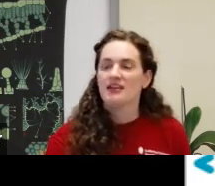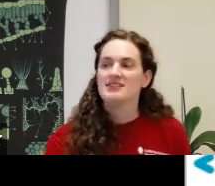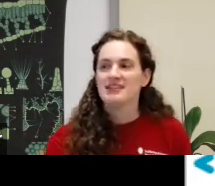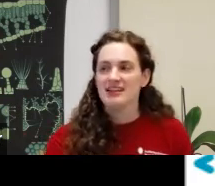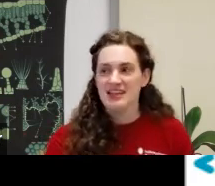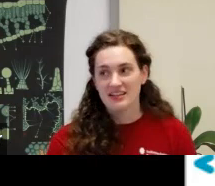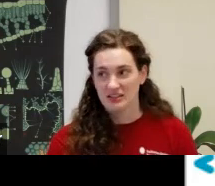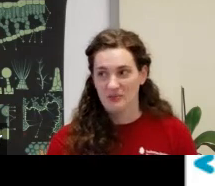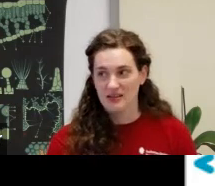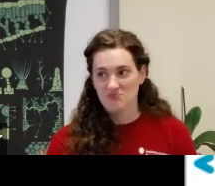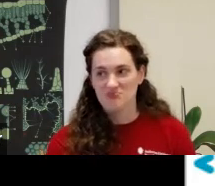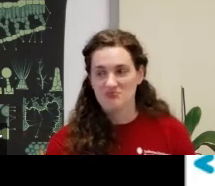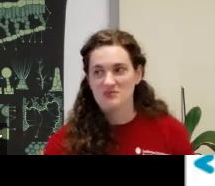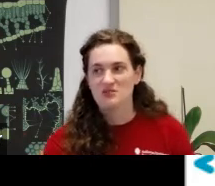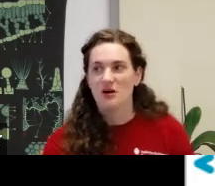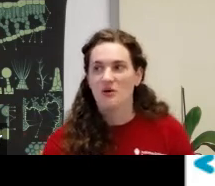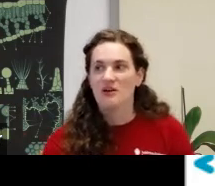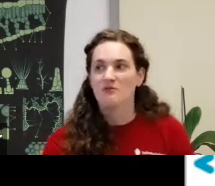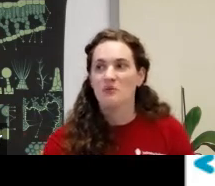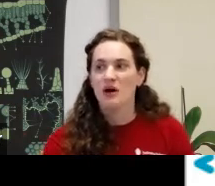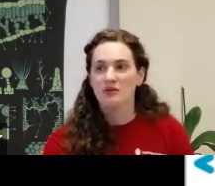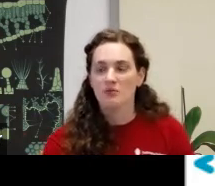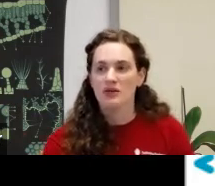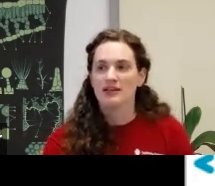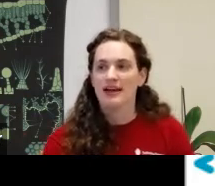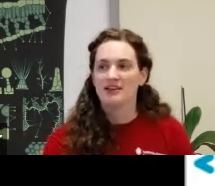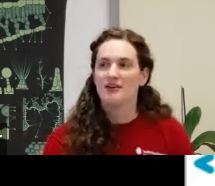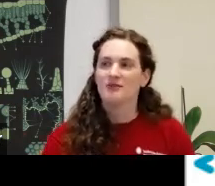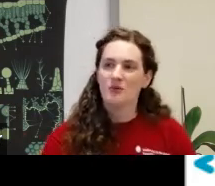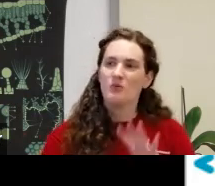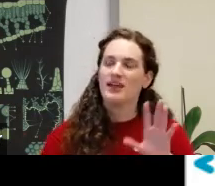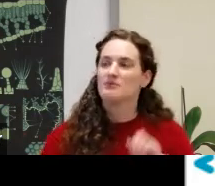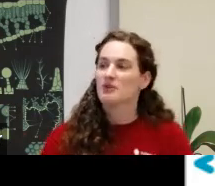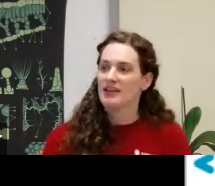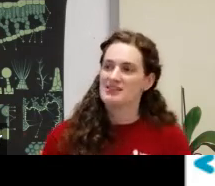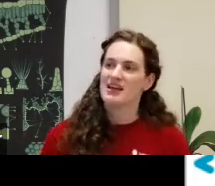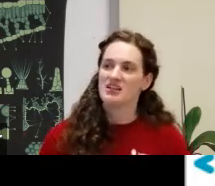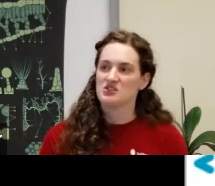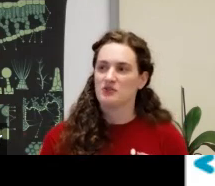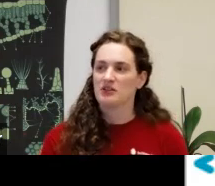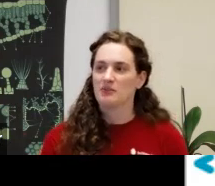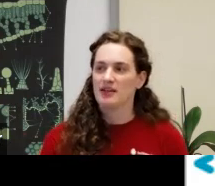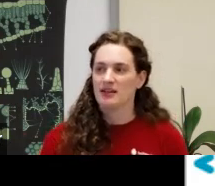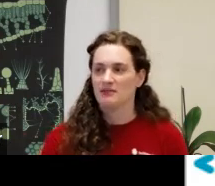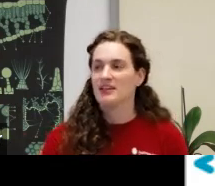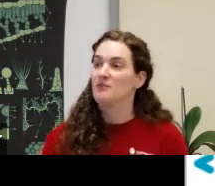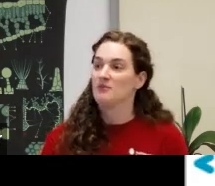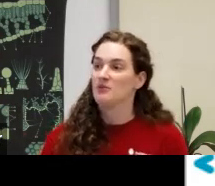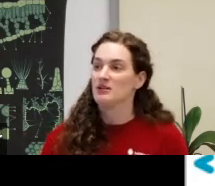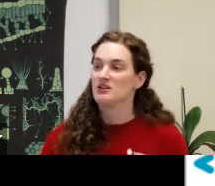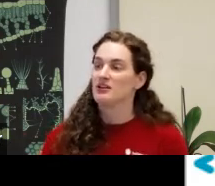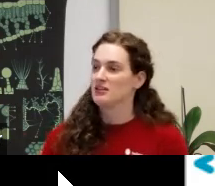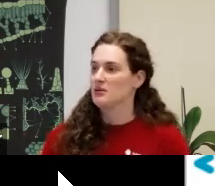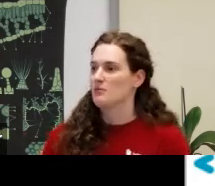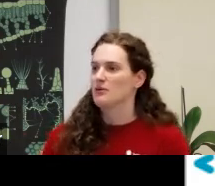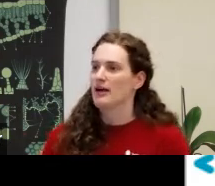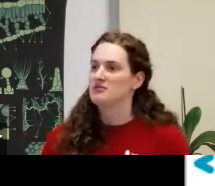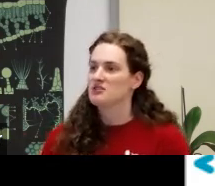Emily Borger: Now this is going to take a little bit. So if we want, we can kind of wait and put that aside, just for a little bit and if Kim if you want to talk a little bit more about.